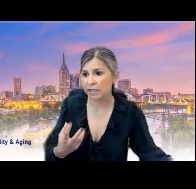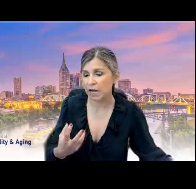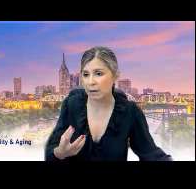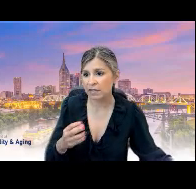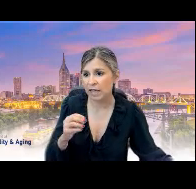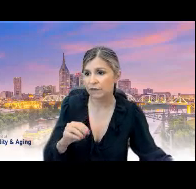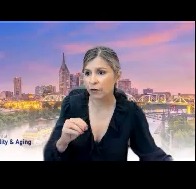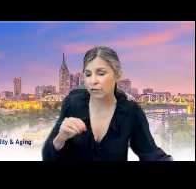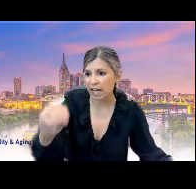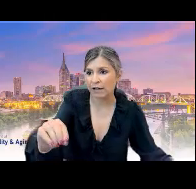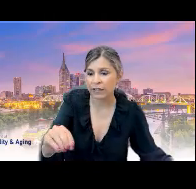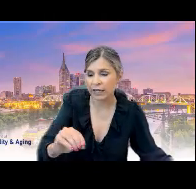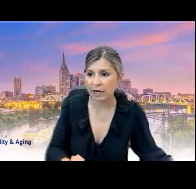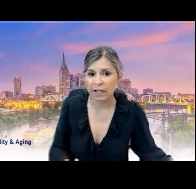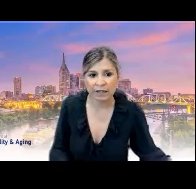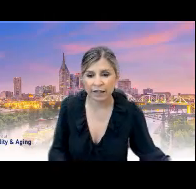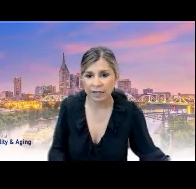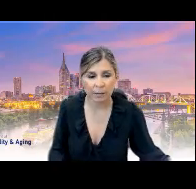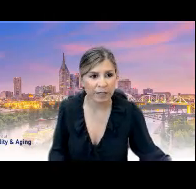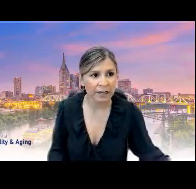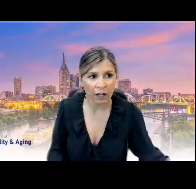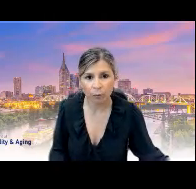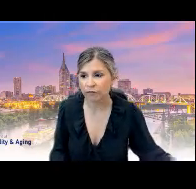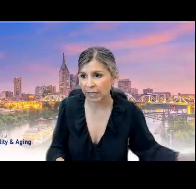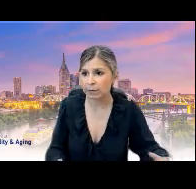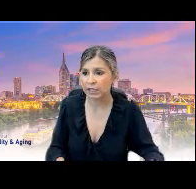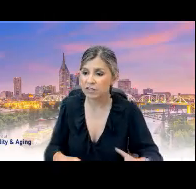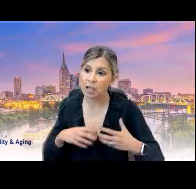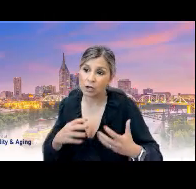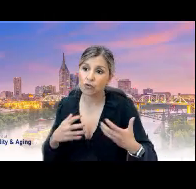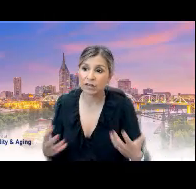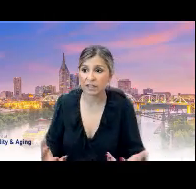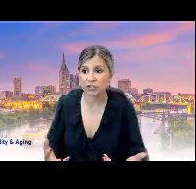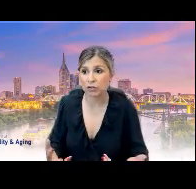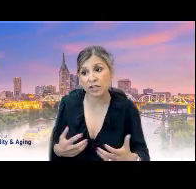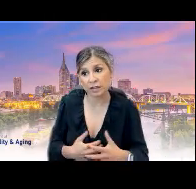first advocate that can come in and help families address issues that they're